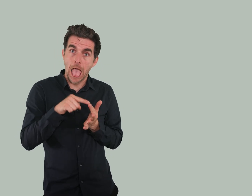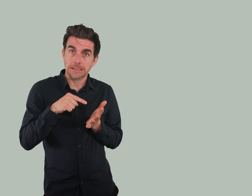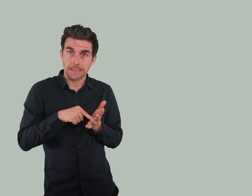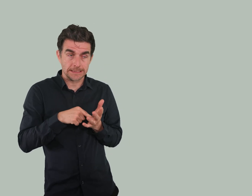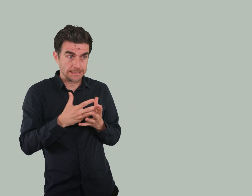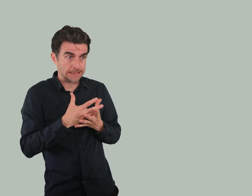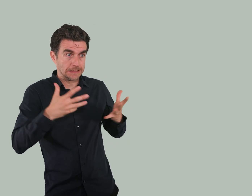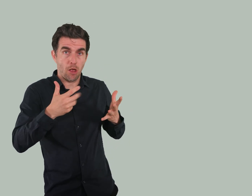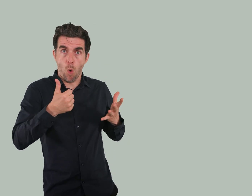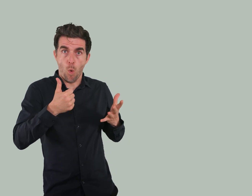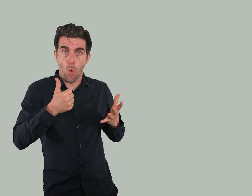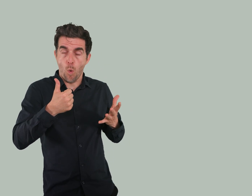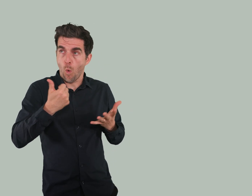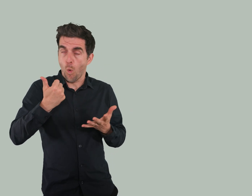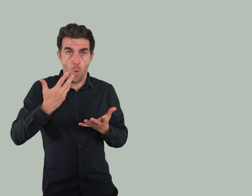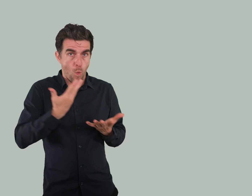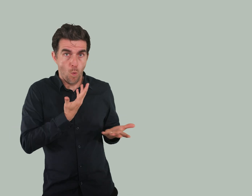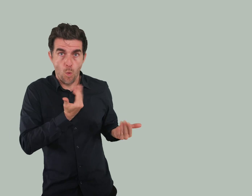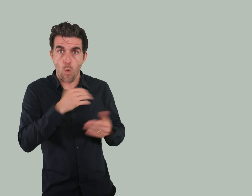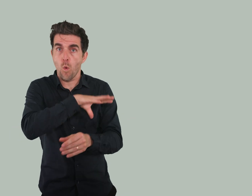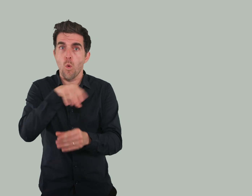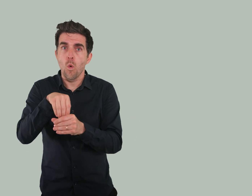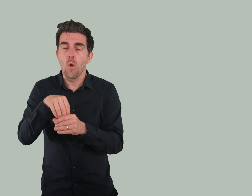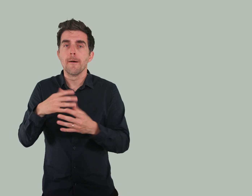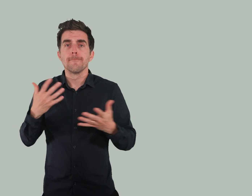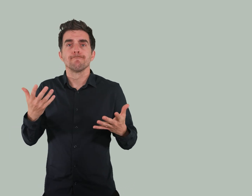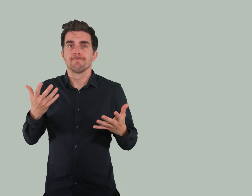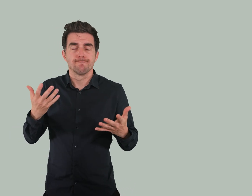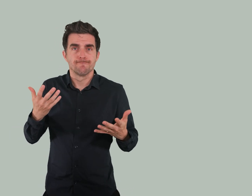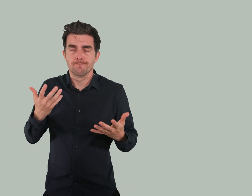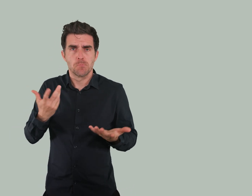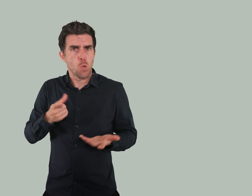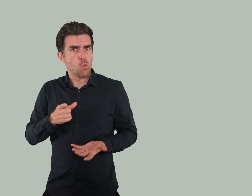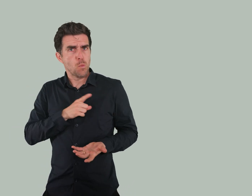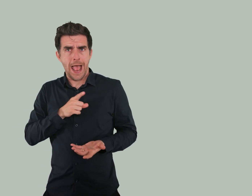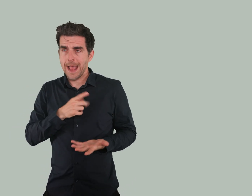they should be a bigger part of the answer to the NEET crisis.